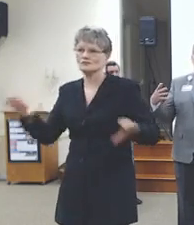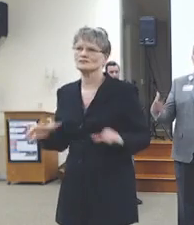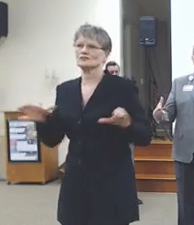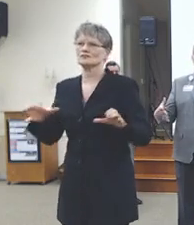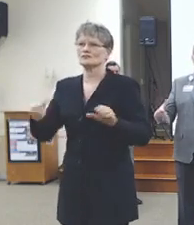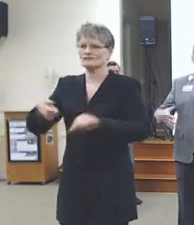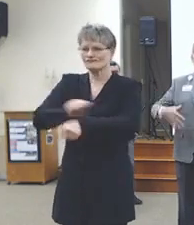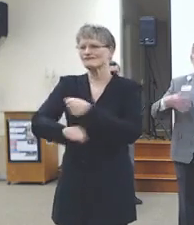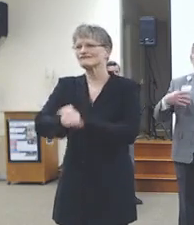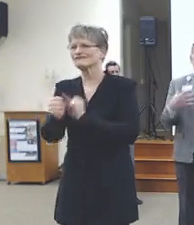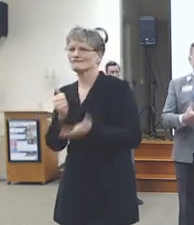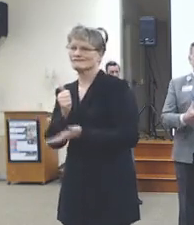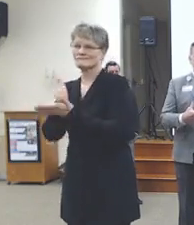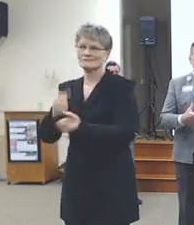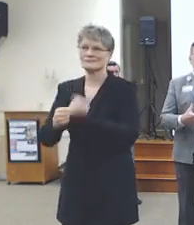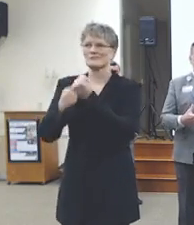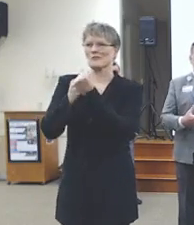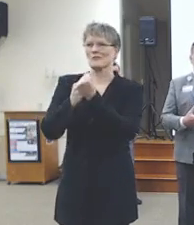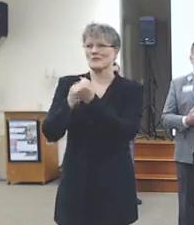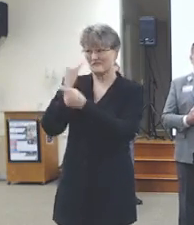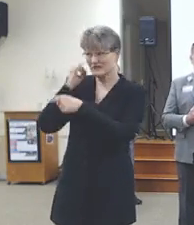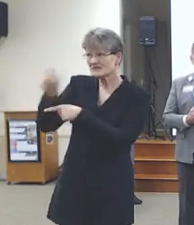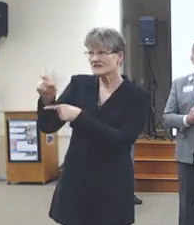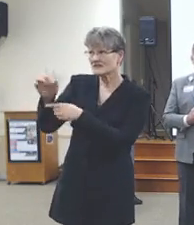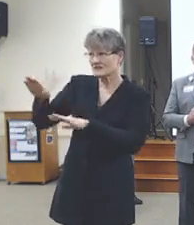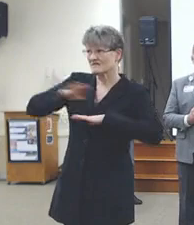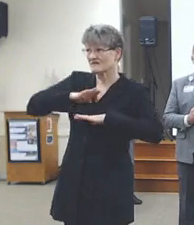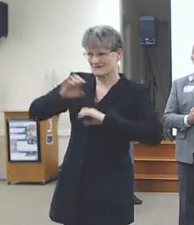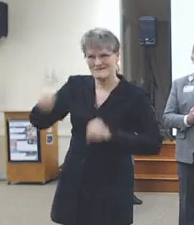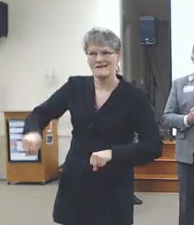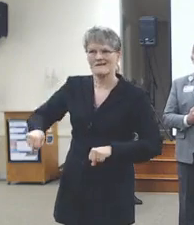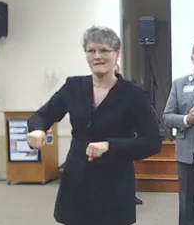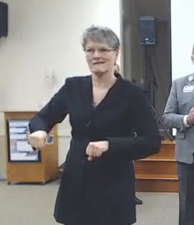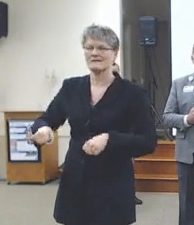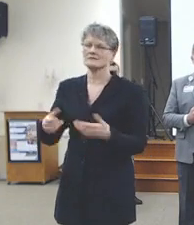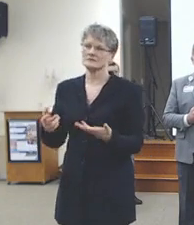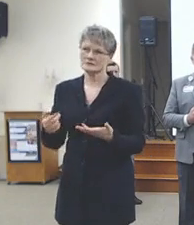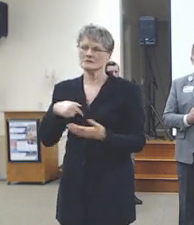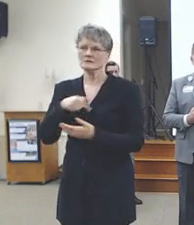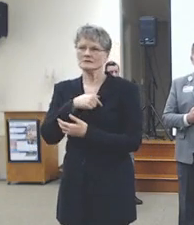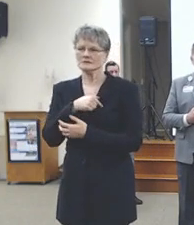help they want to fill a need and I think I think there's a place for all of